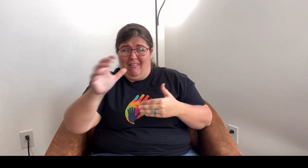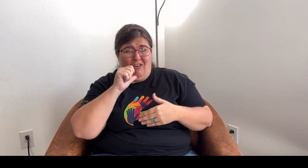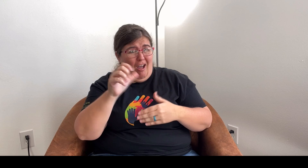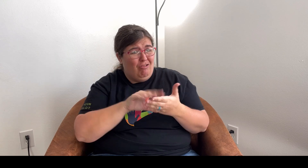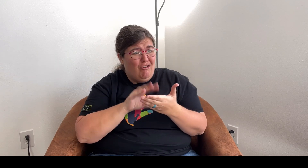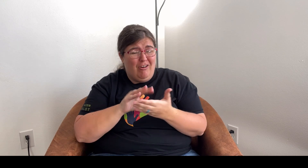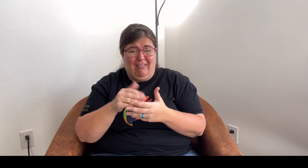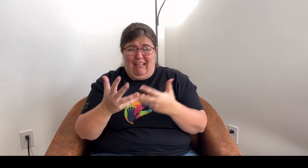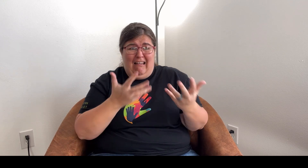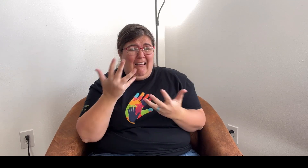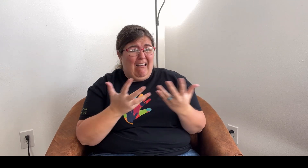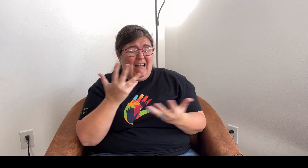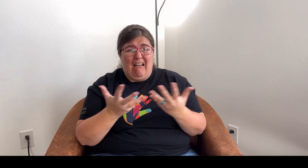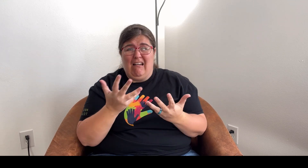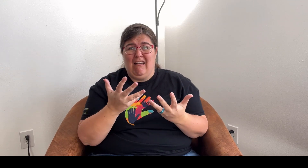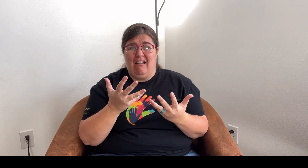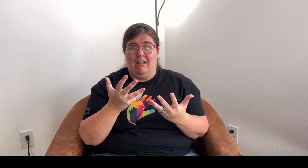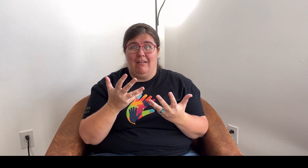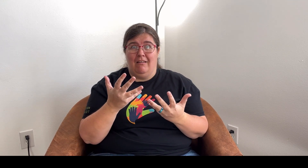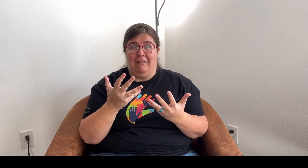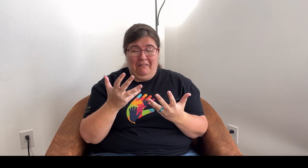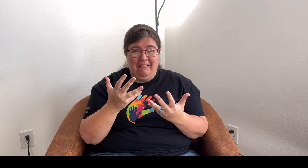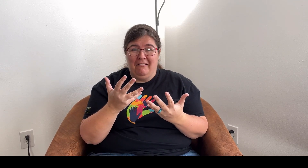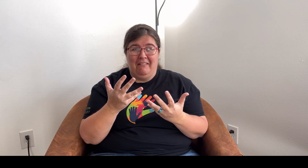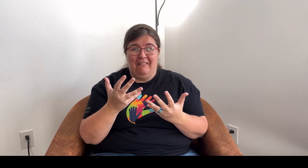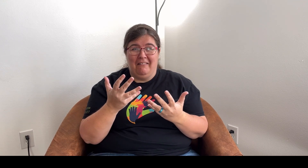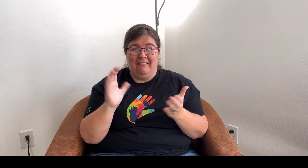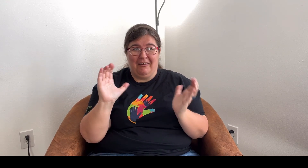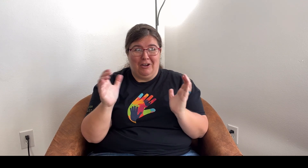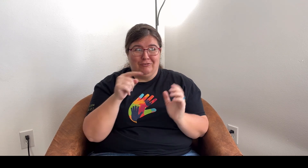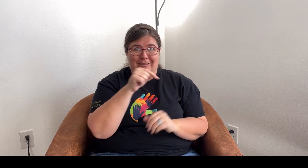their children aren't learning their languages, they don't know what to do.